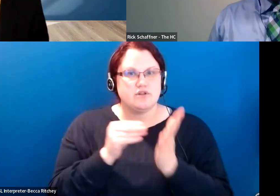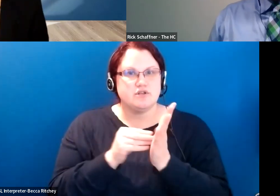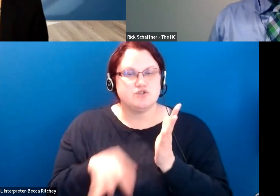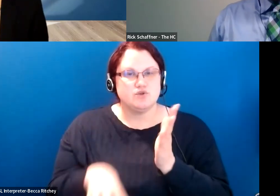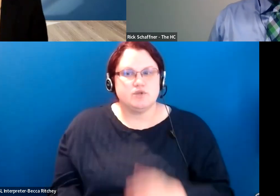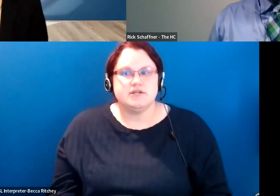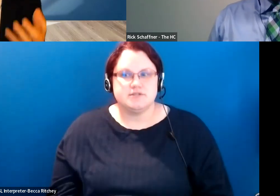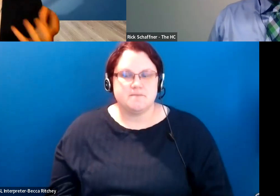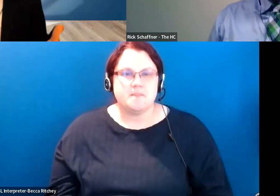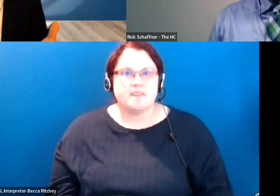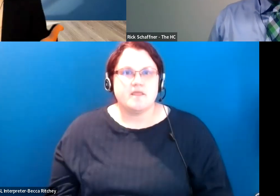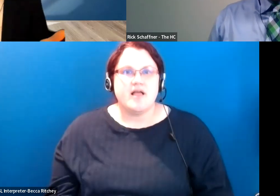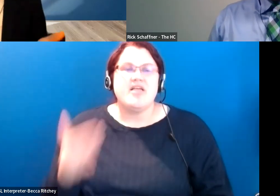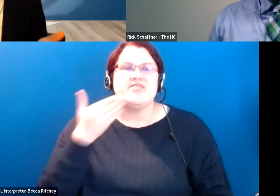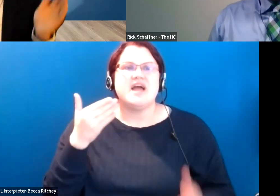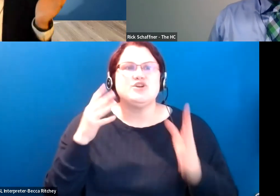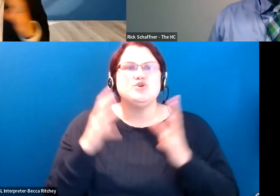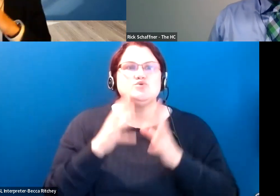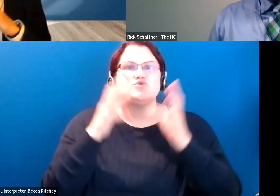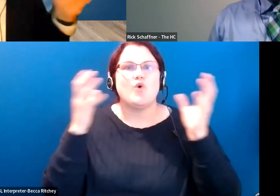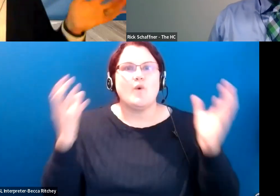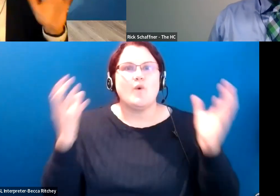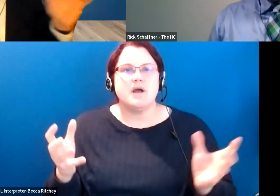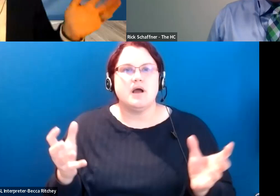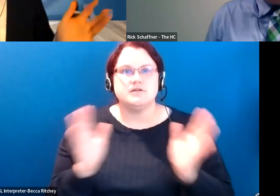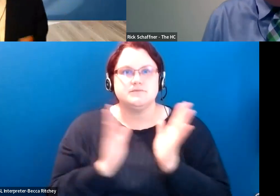Yeah, So, thanks so much, I mean applause is happening.